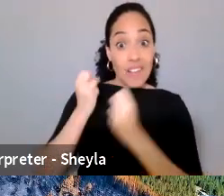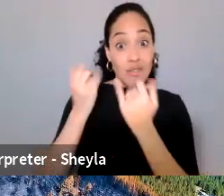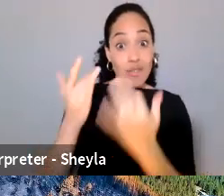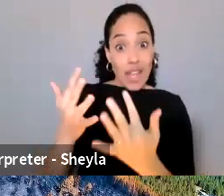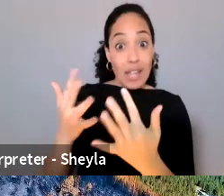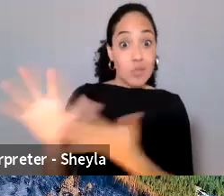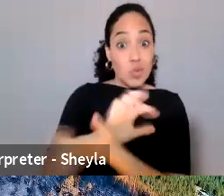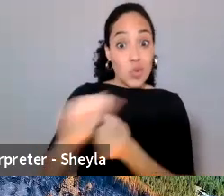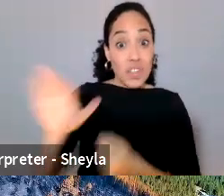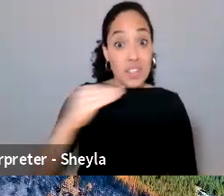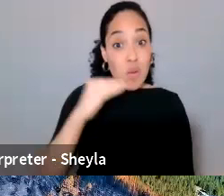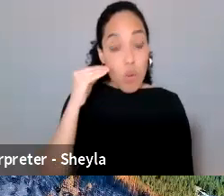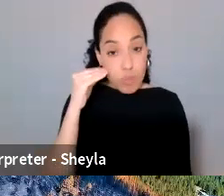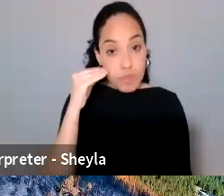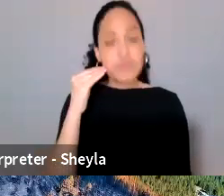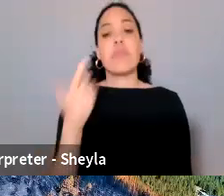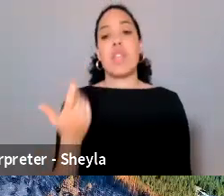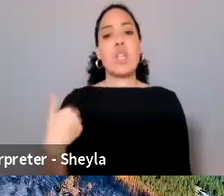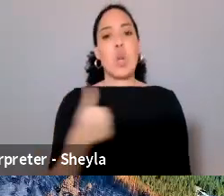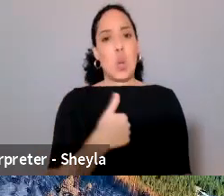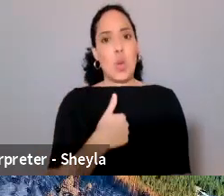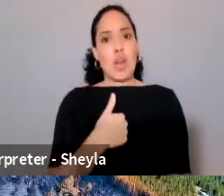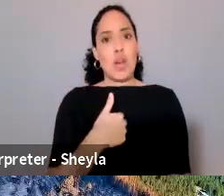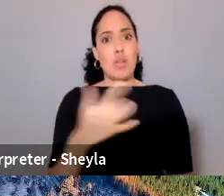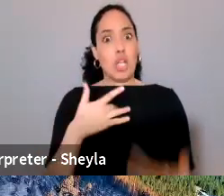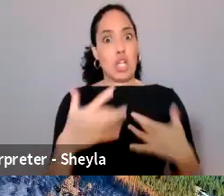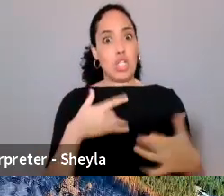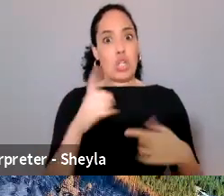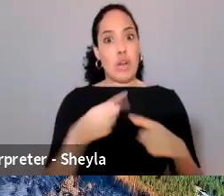we're concerned in wildfire about embers embers embers embers embers can travel